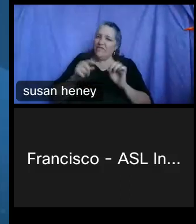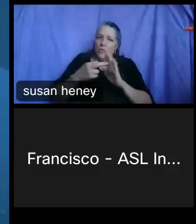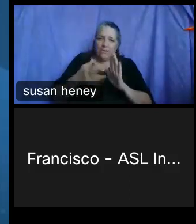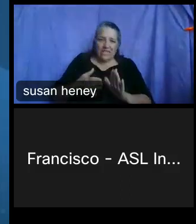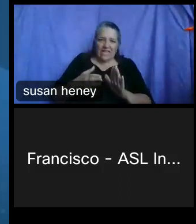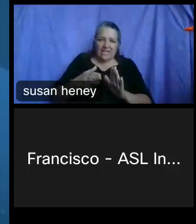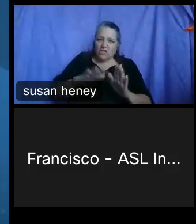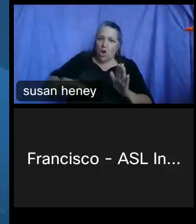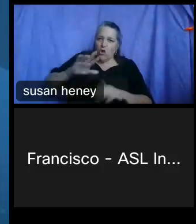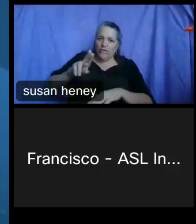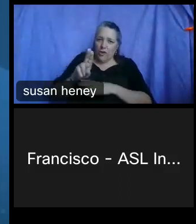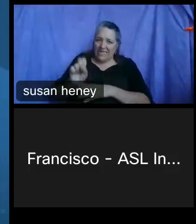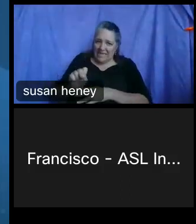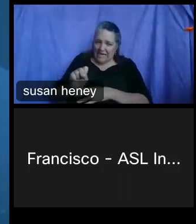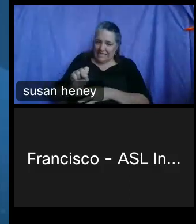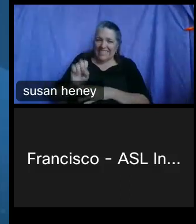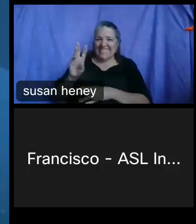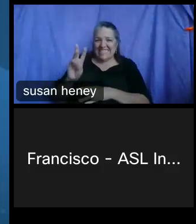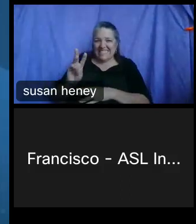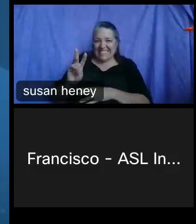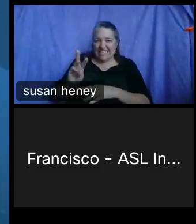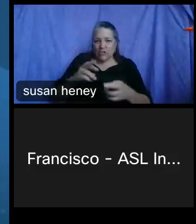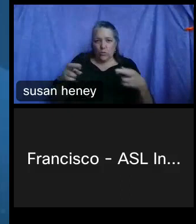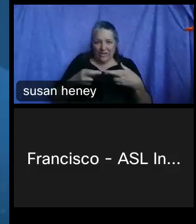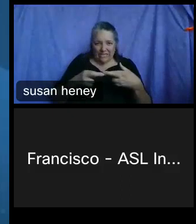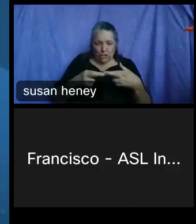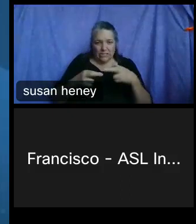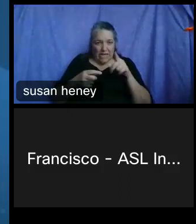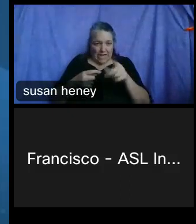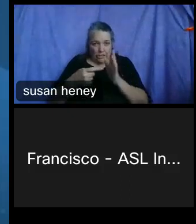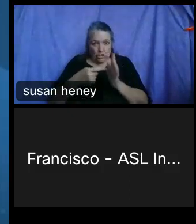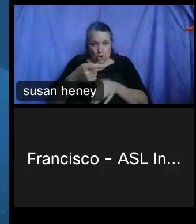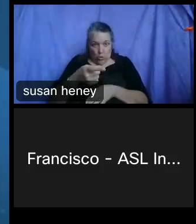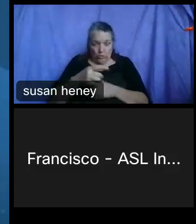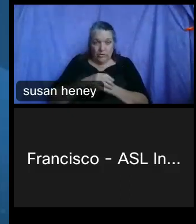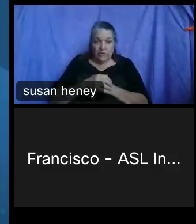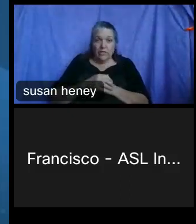and six regional offices, as displayed here on this map to collect data for over 100 surveys,